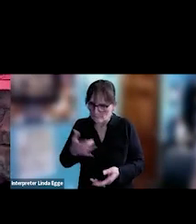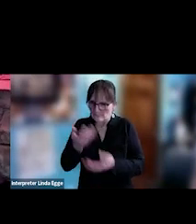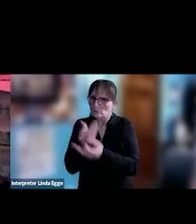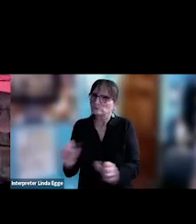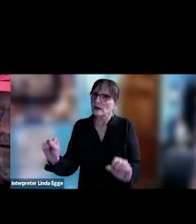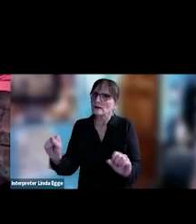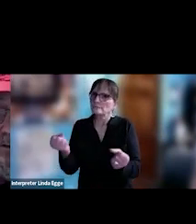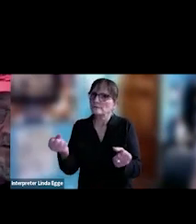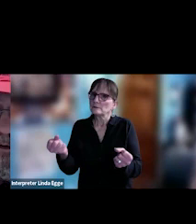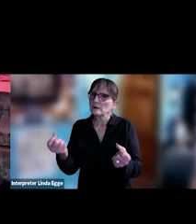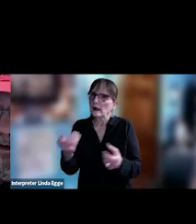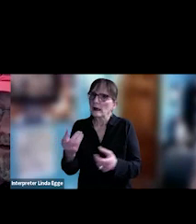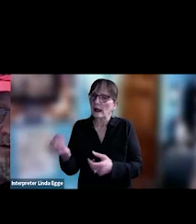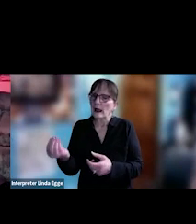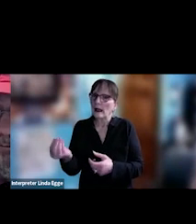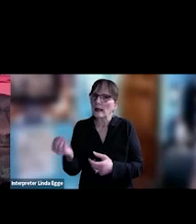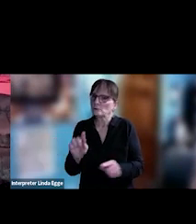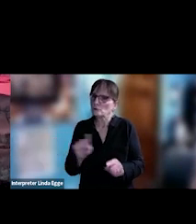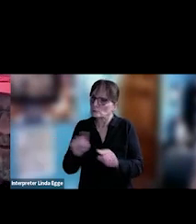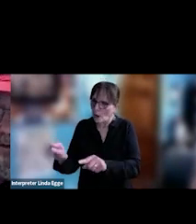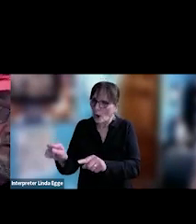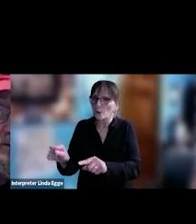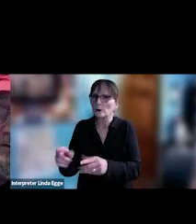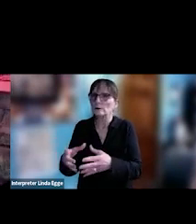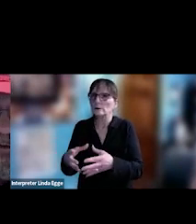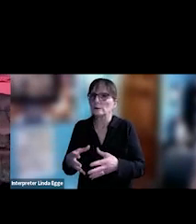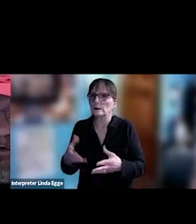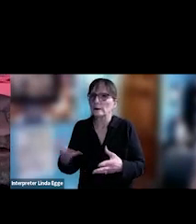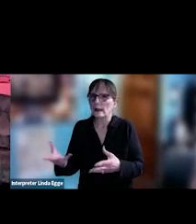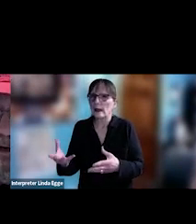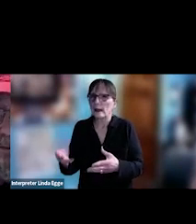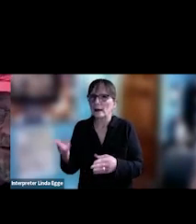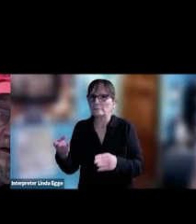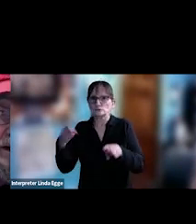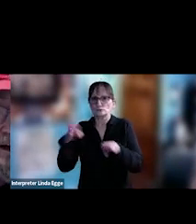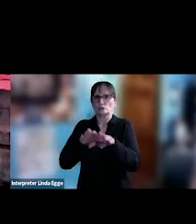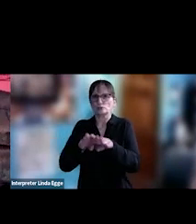you can, you know, go there, and you shut your door at nighttime and lay down